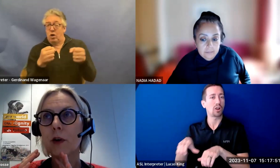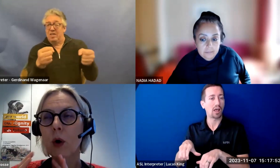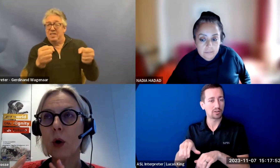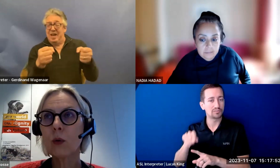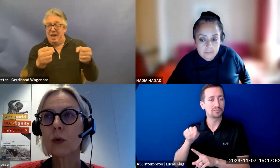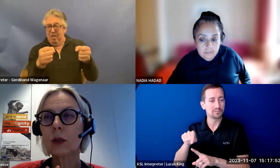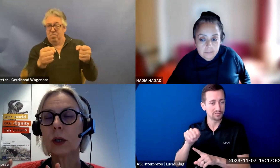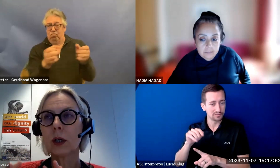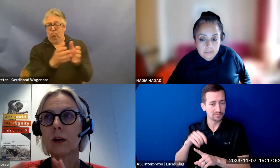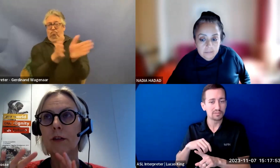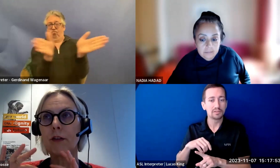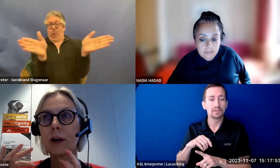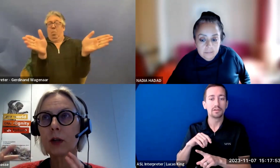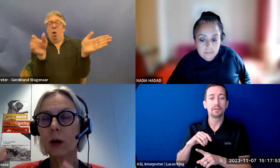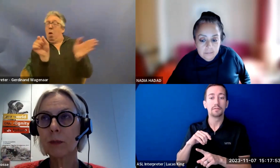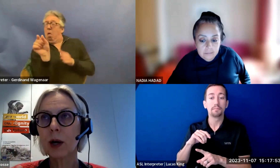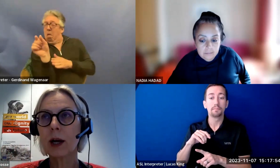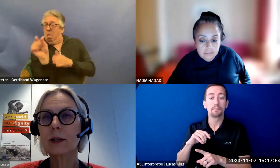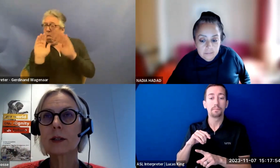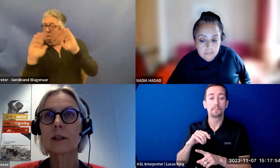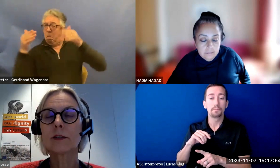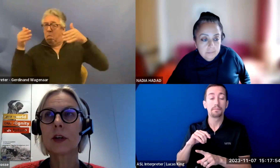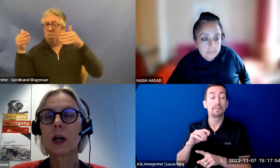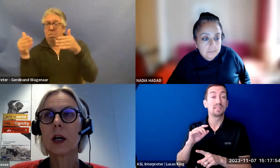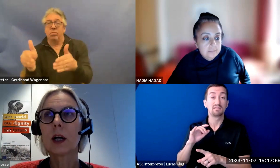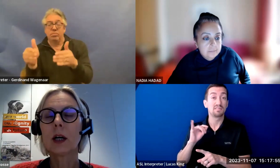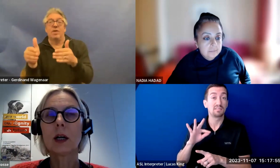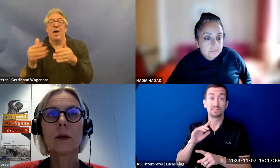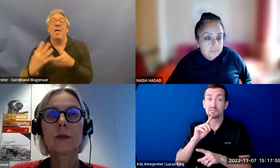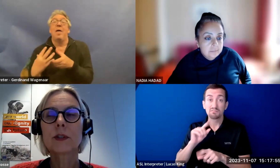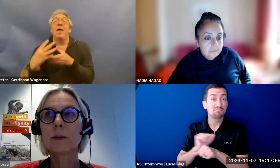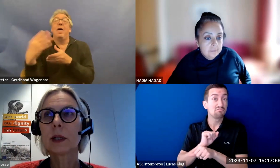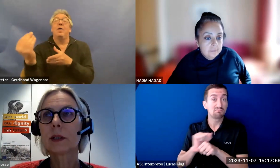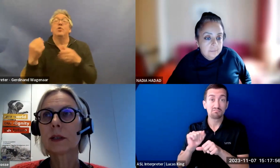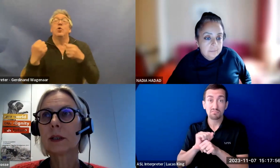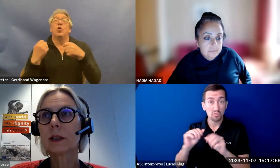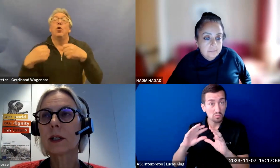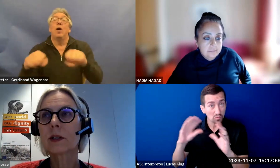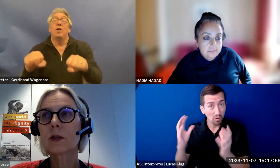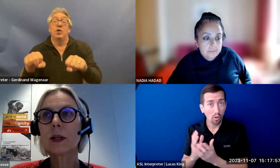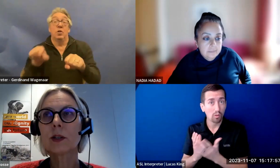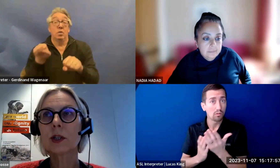We have a whole very comprehensive Disability Strategy.